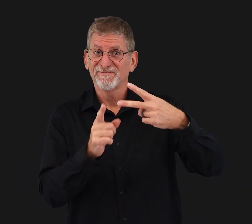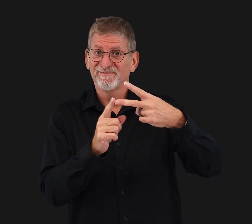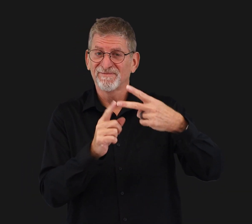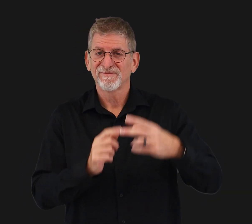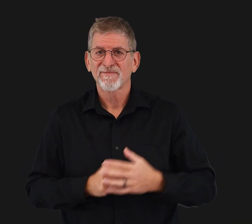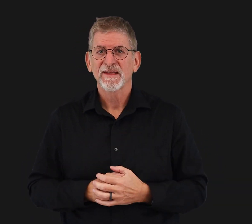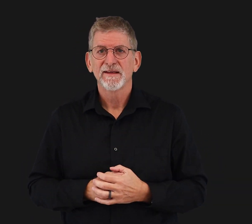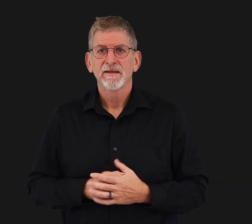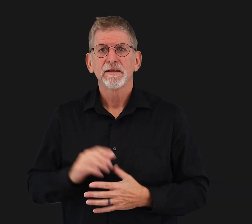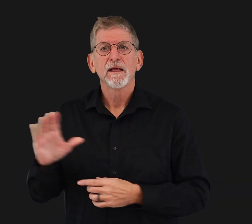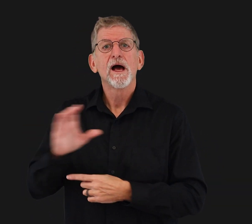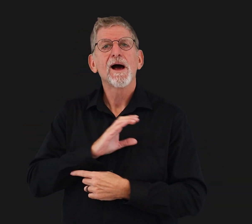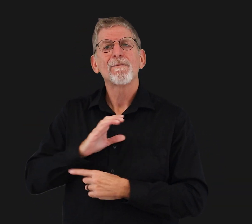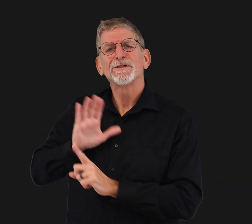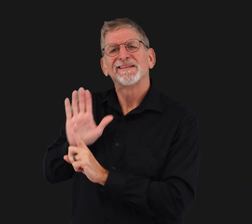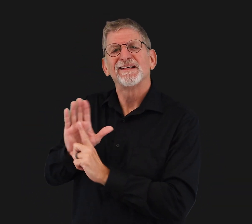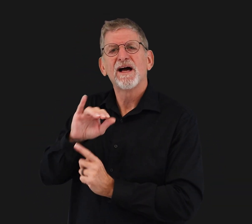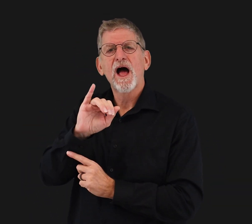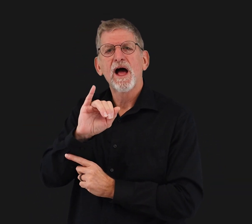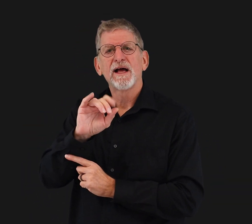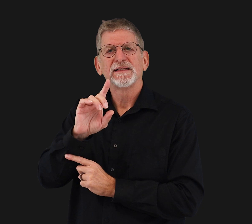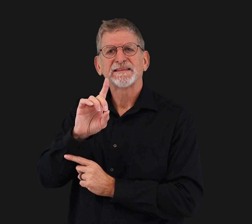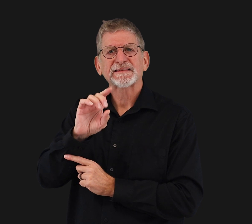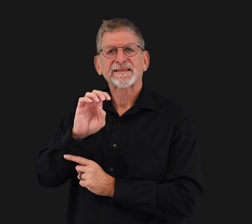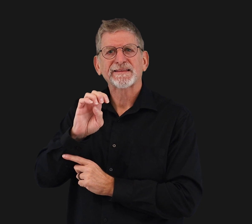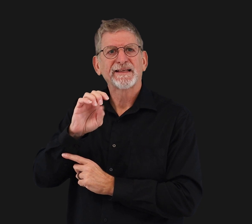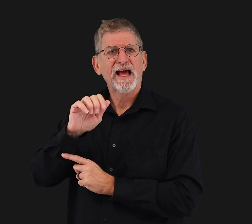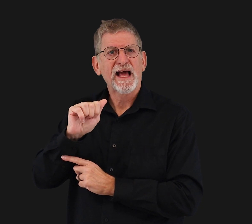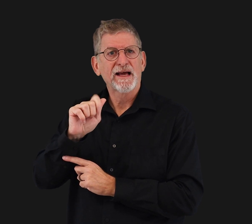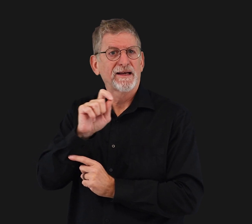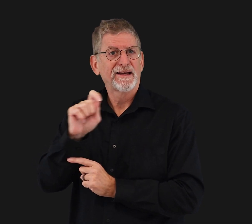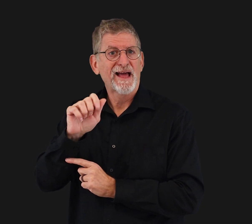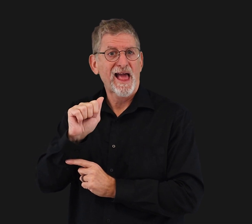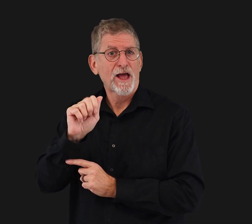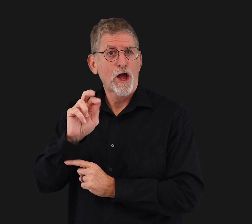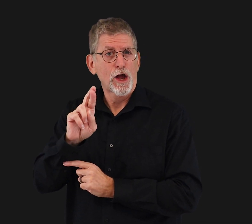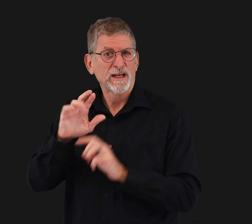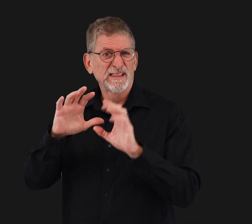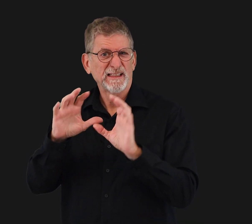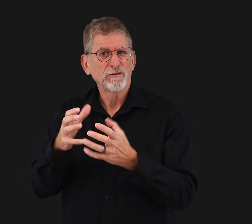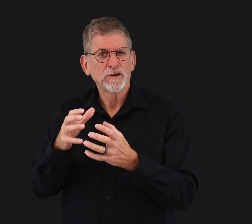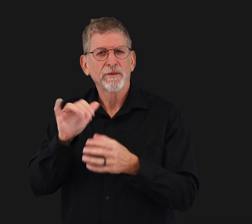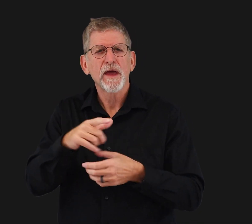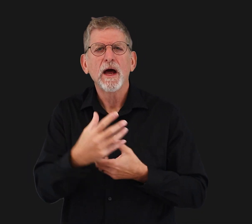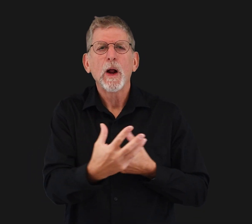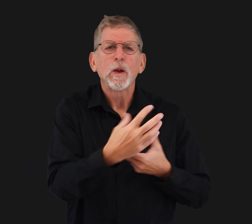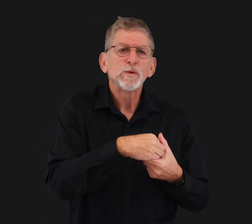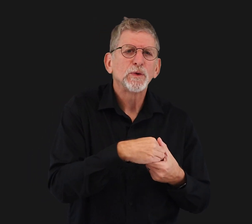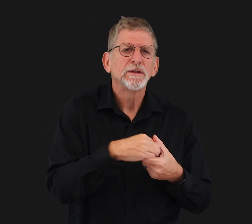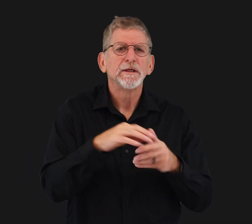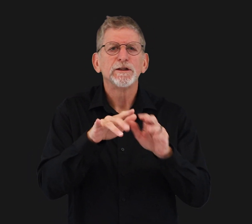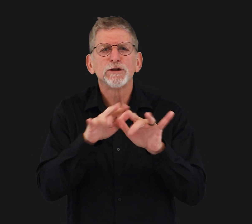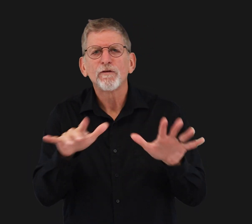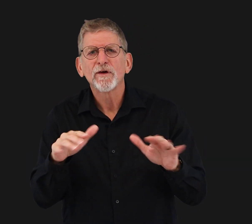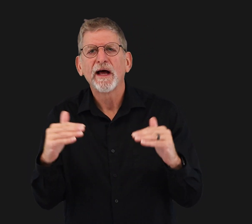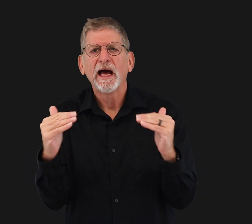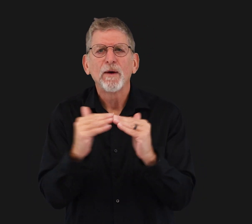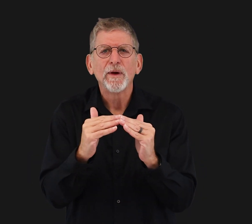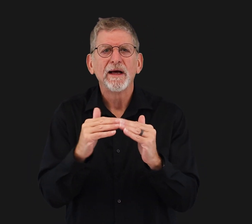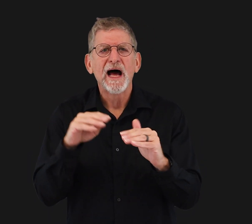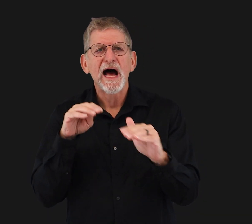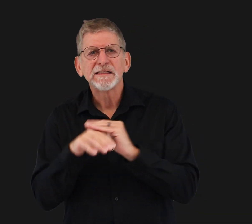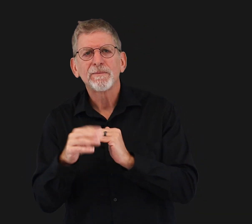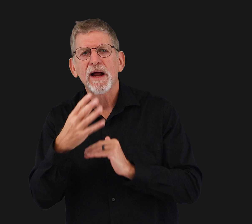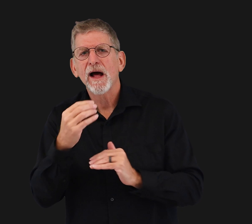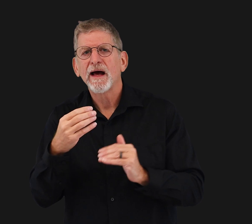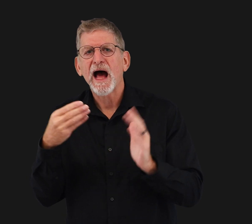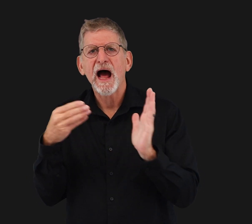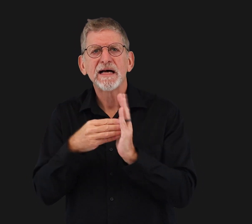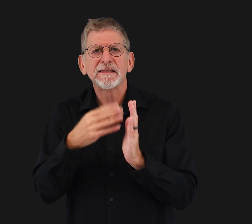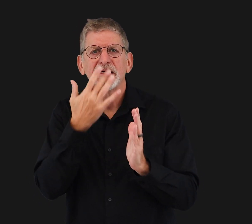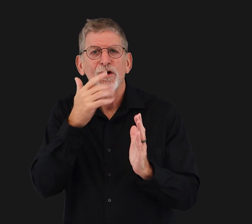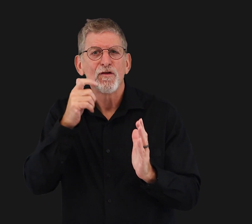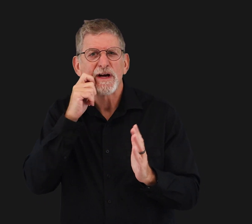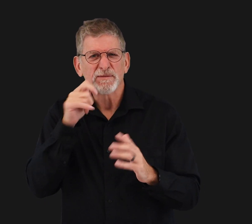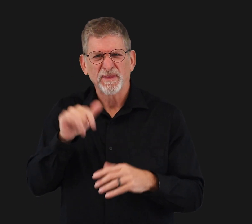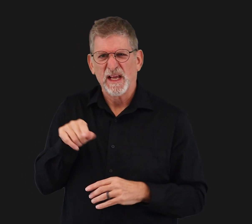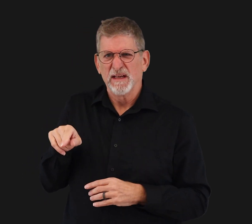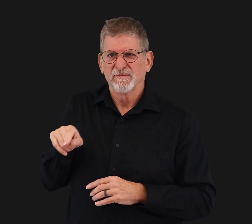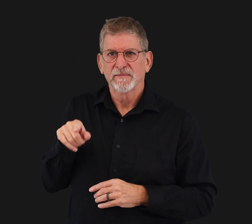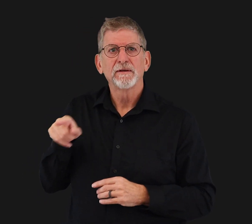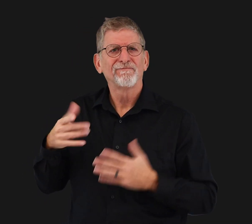• The Commission’s IDEA-AR Division (Inclusion, Diversity, Equity, Accessibility and Anti-Racism)